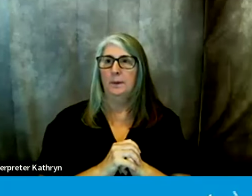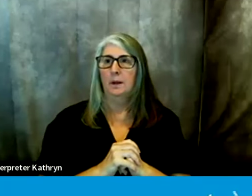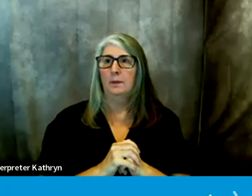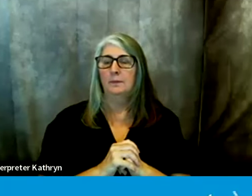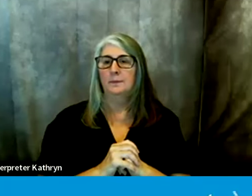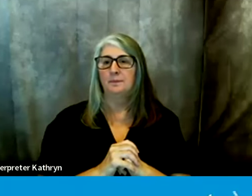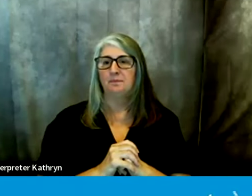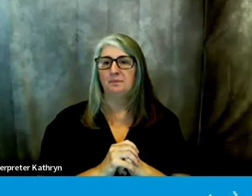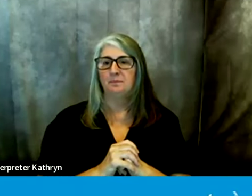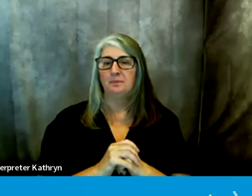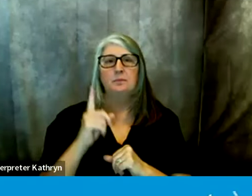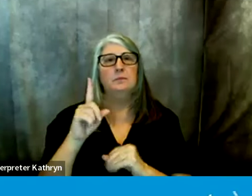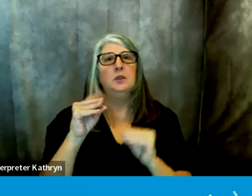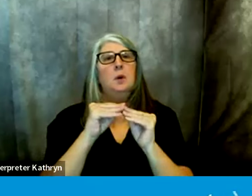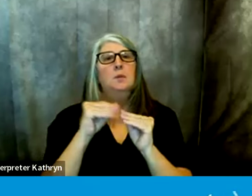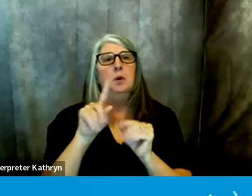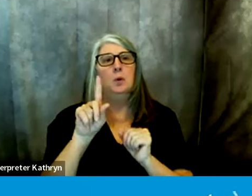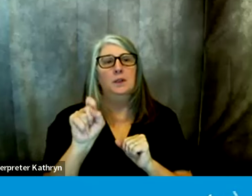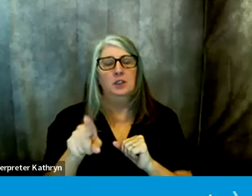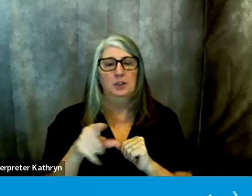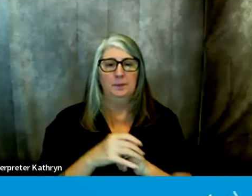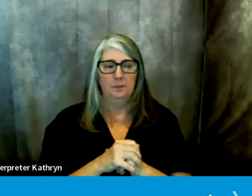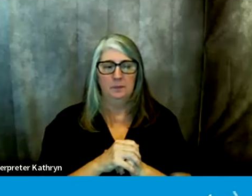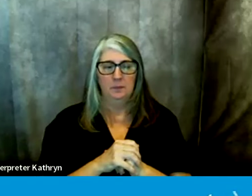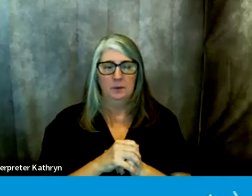there's one other question here. Does SpineX know